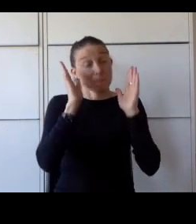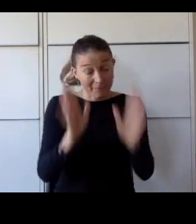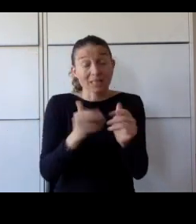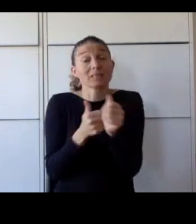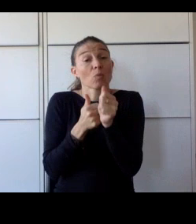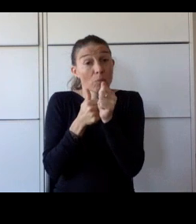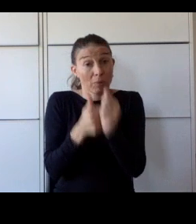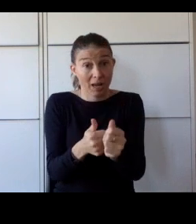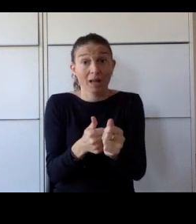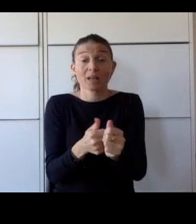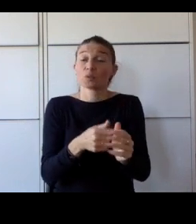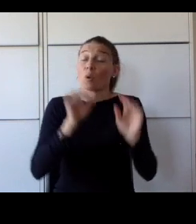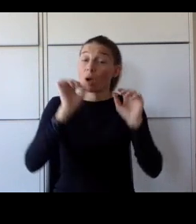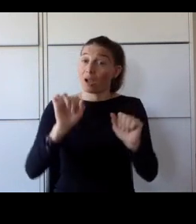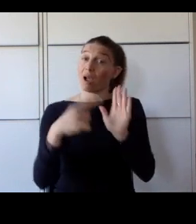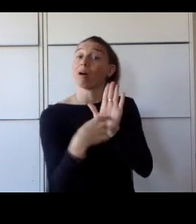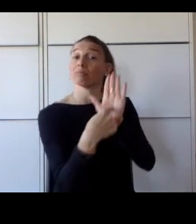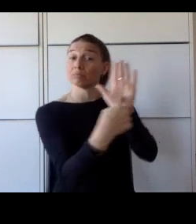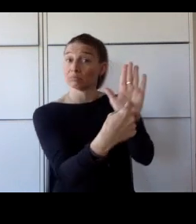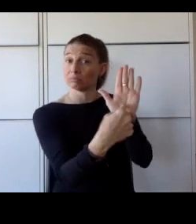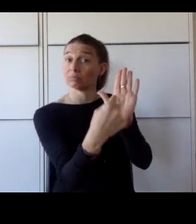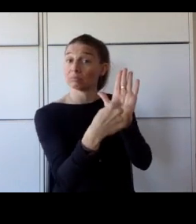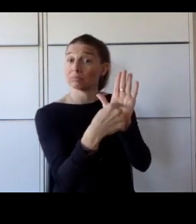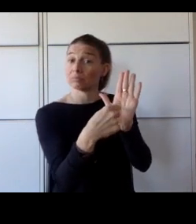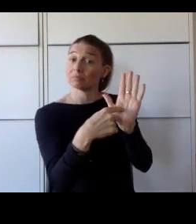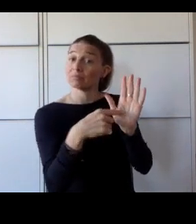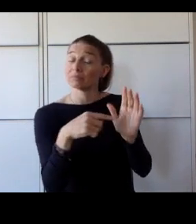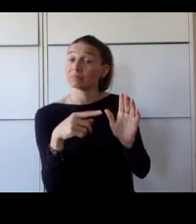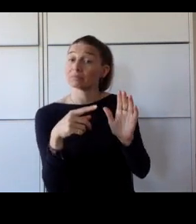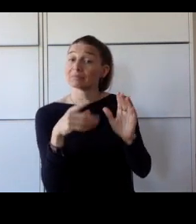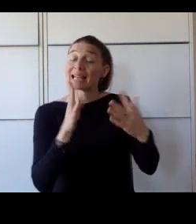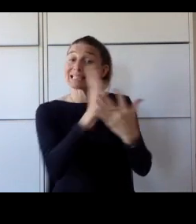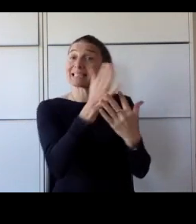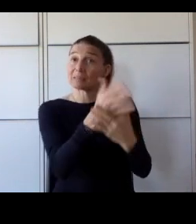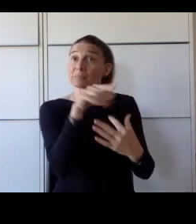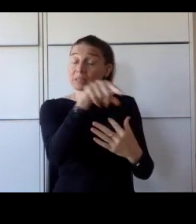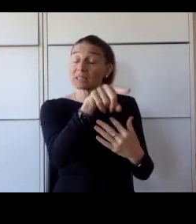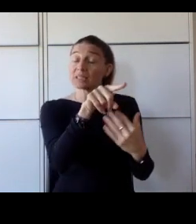with the accessibility requirements of the Web accessibility directive.